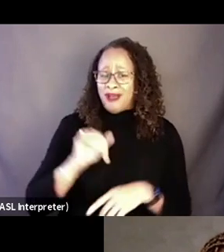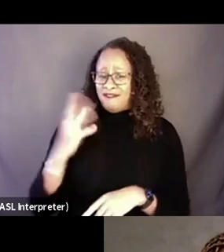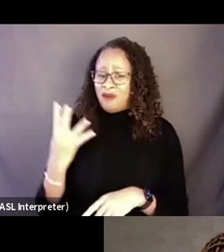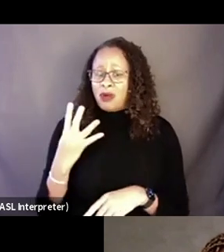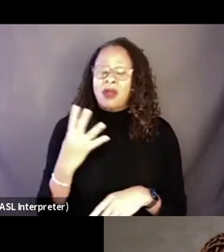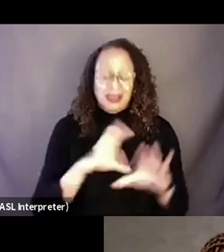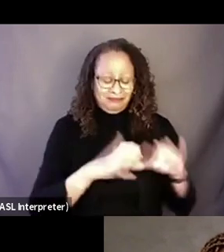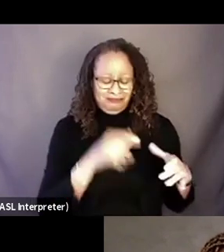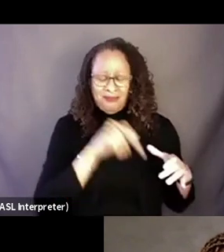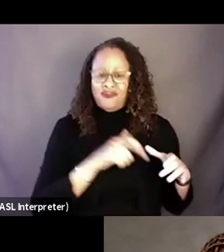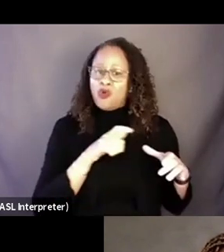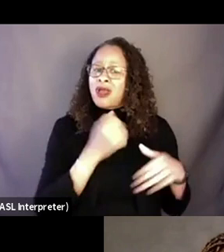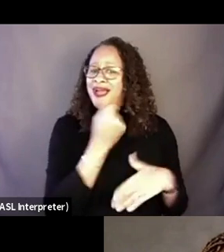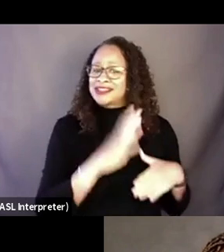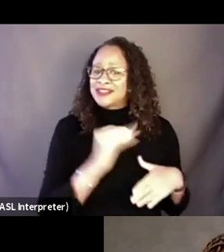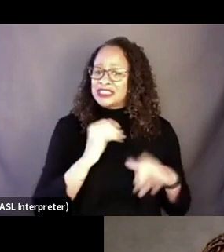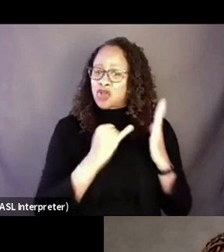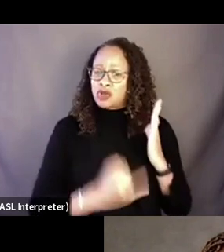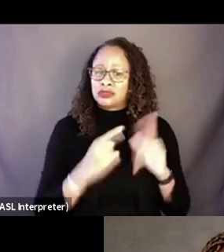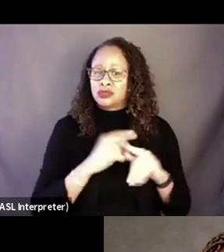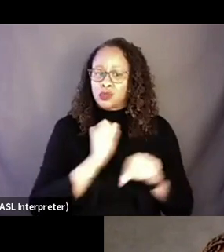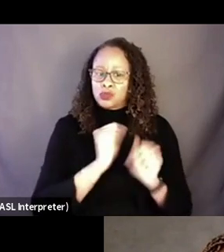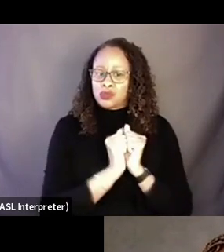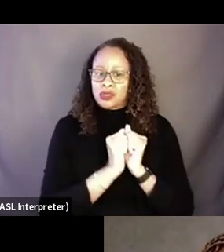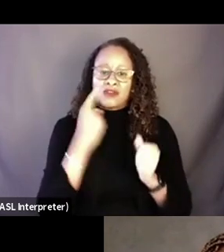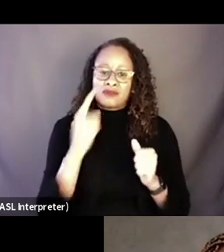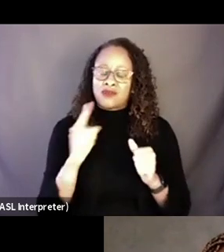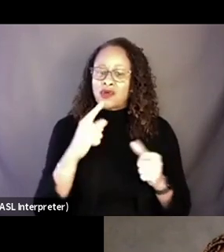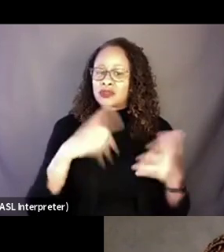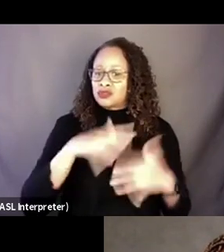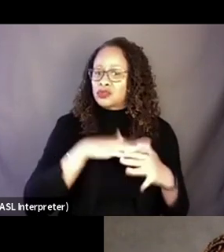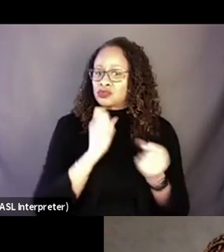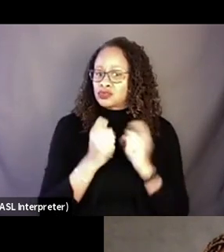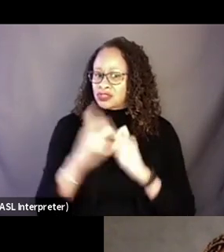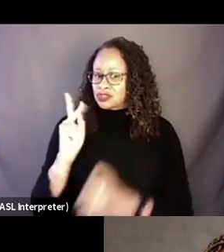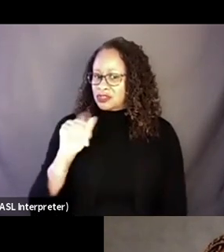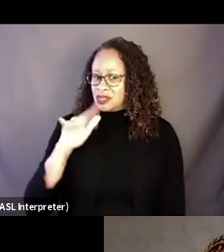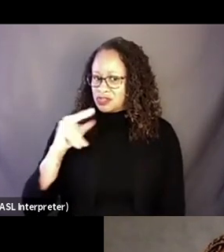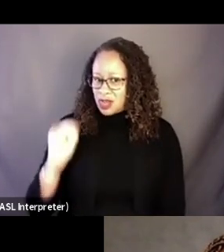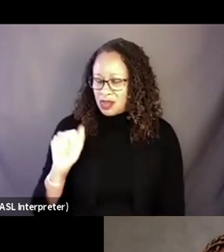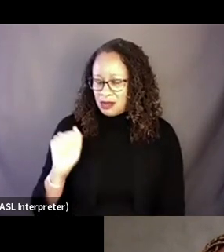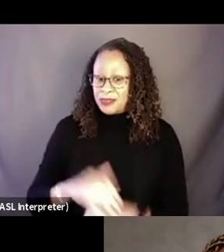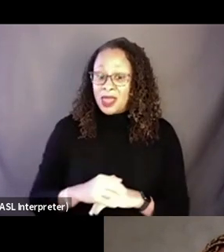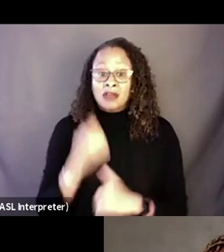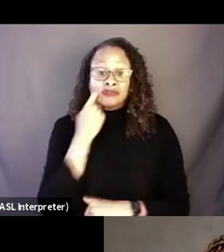towards social change in Kenya. He was also recently named one of 2020s